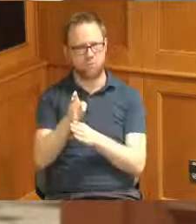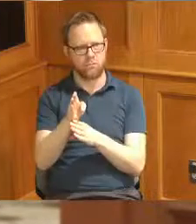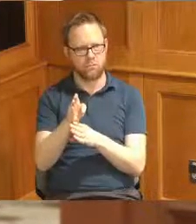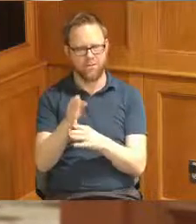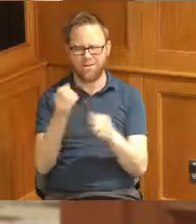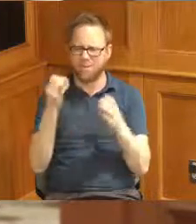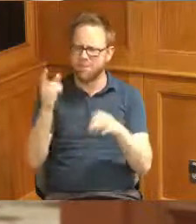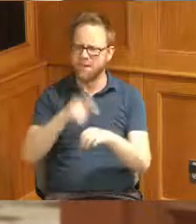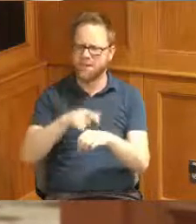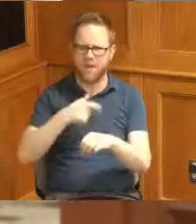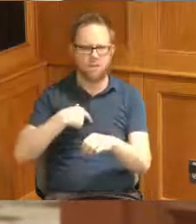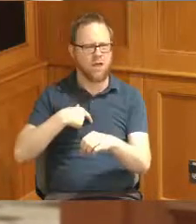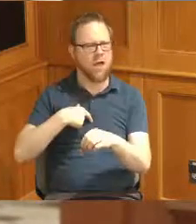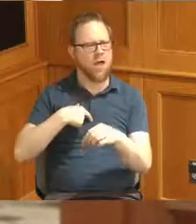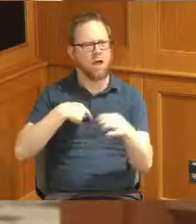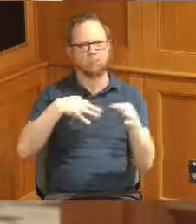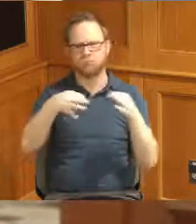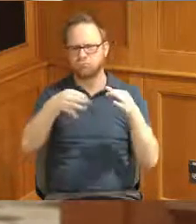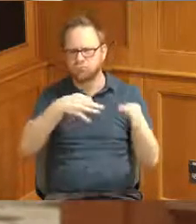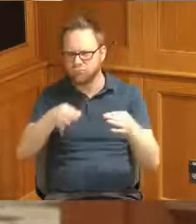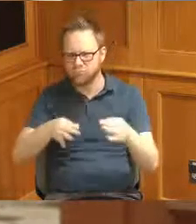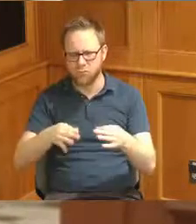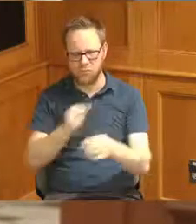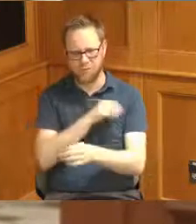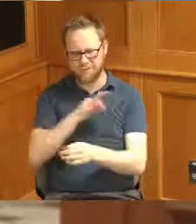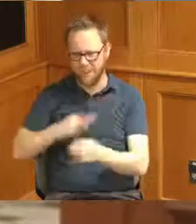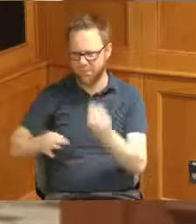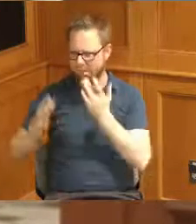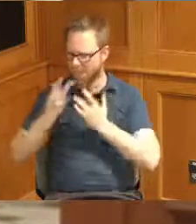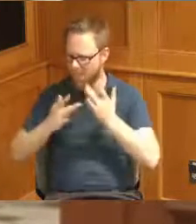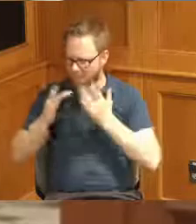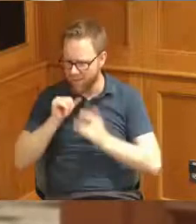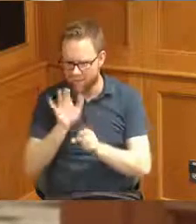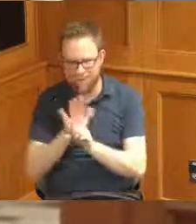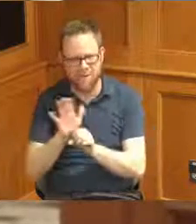times about the Staffing concerns and staffing issues that we have at our Center and I'm pleased